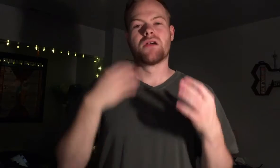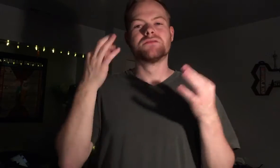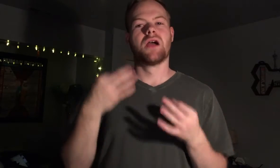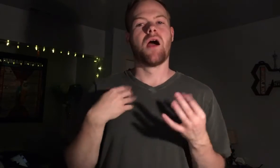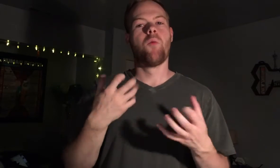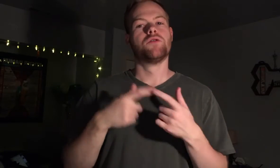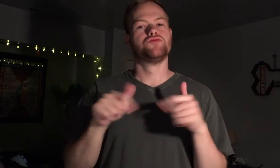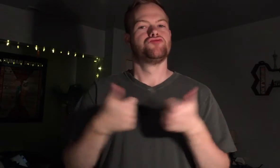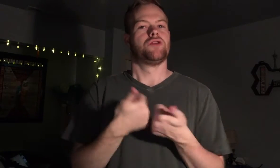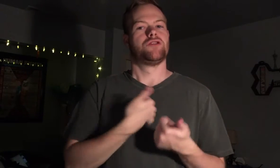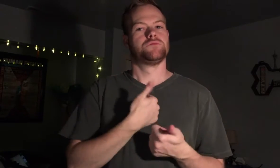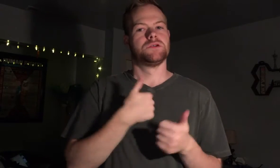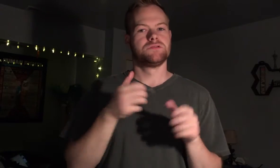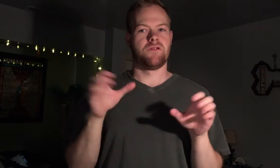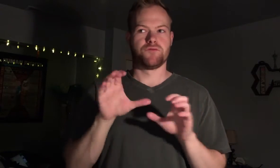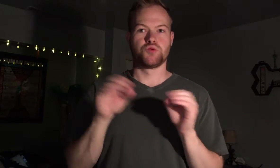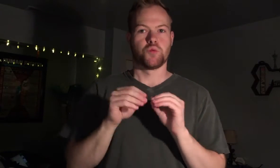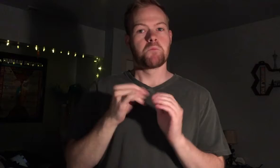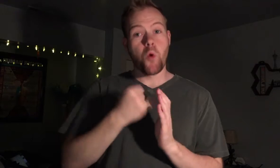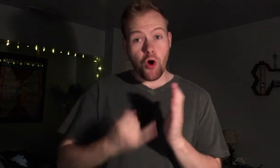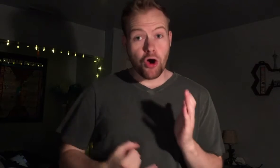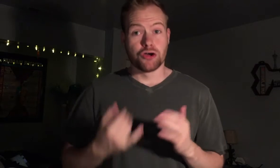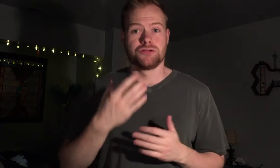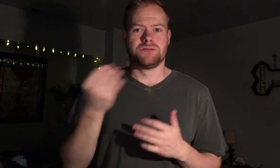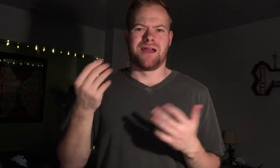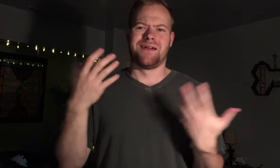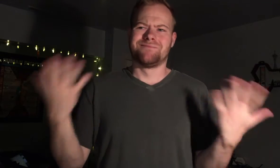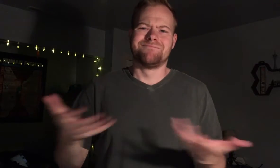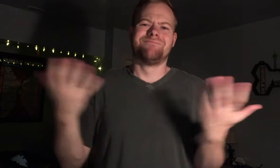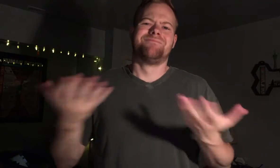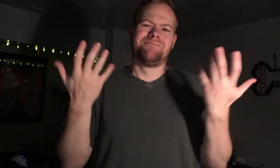I decided I wanted to challenge myself to do more art, and...